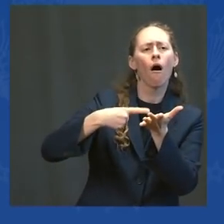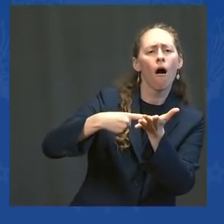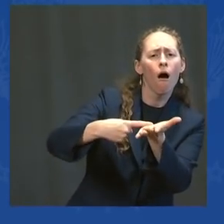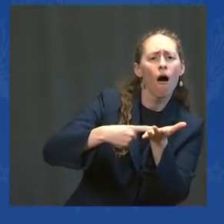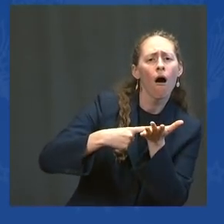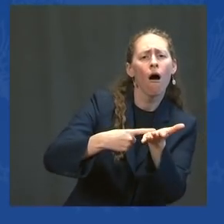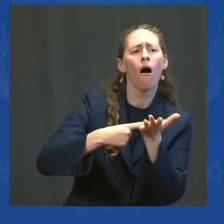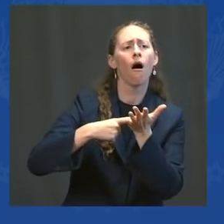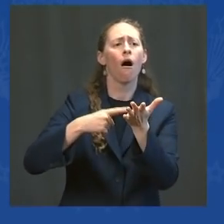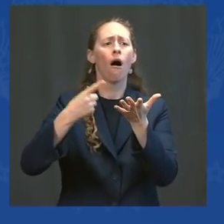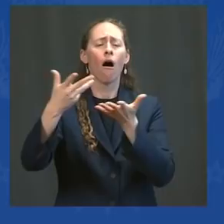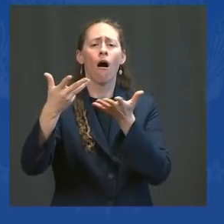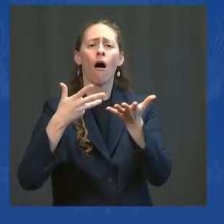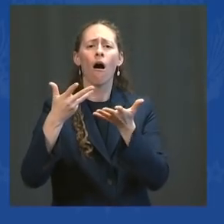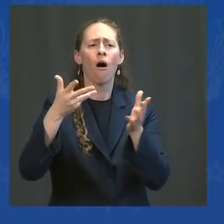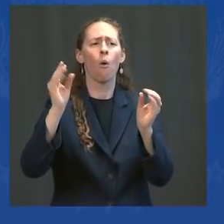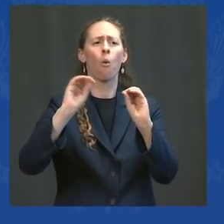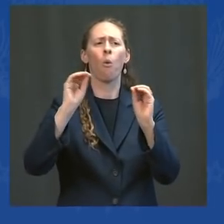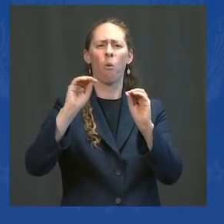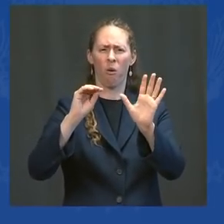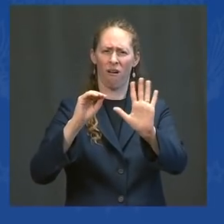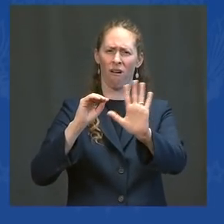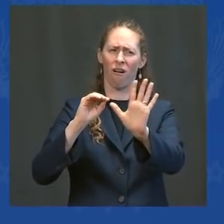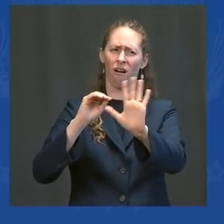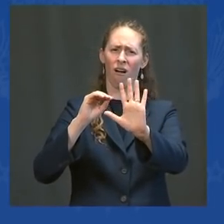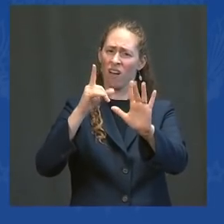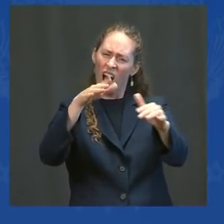It was insurrection. It was riot and mayhem.